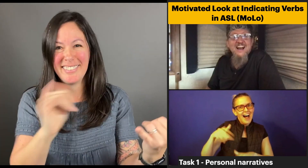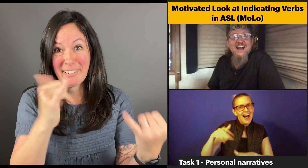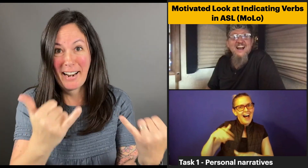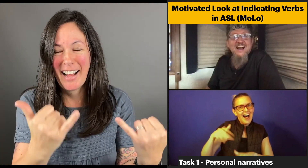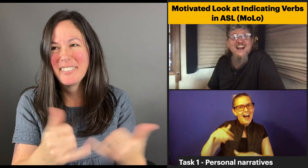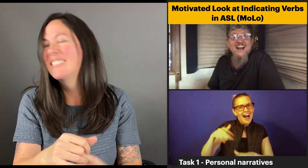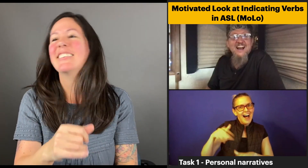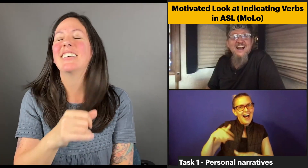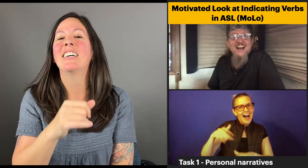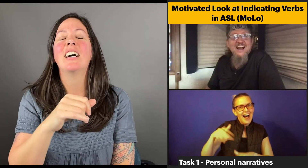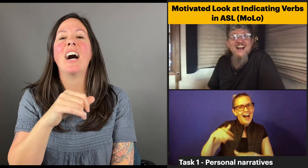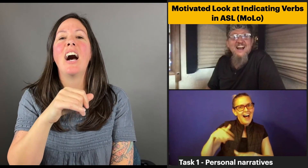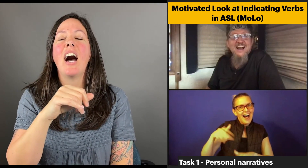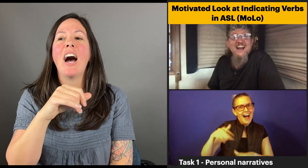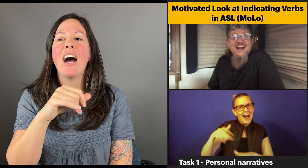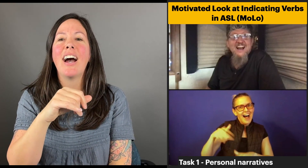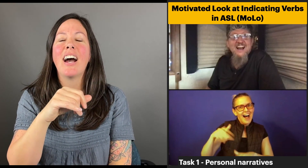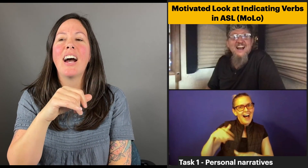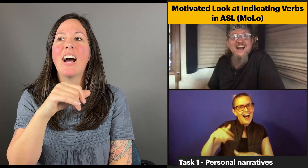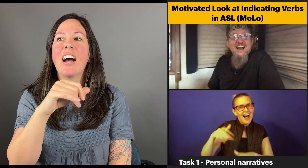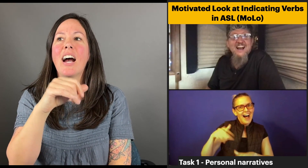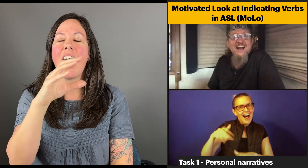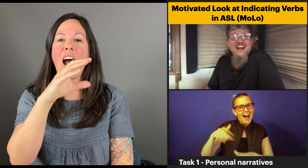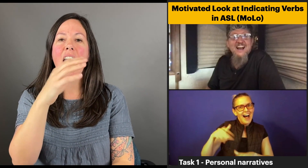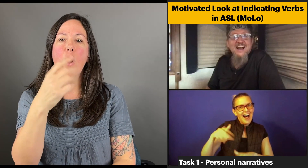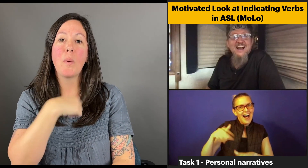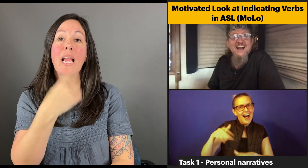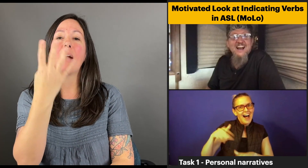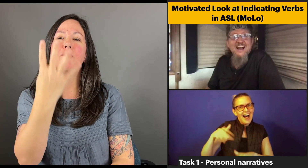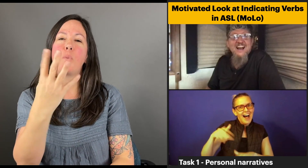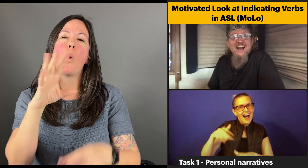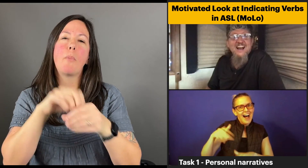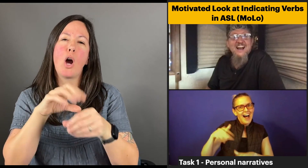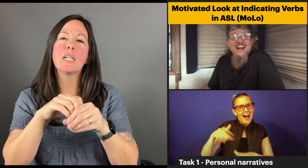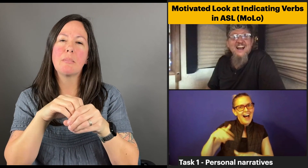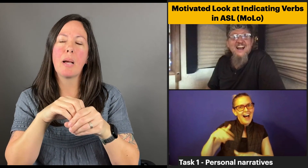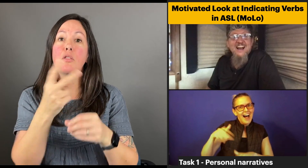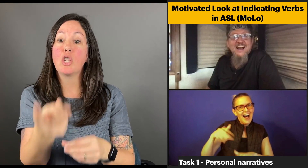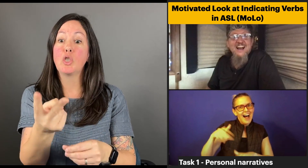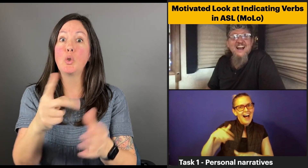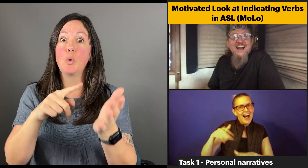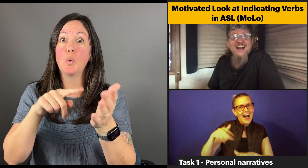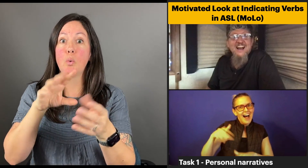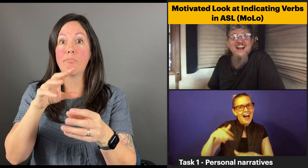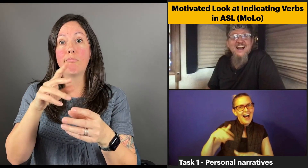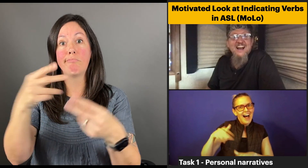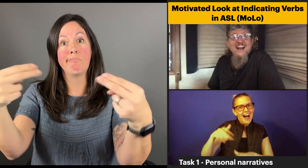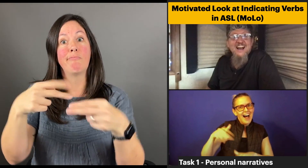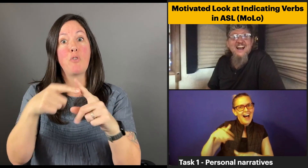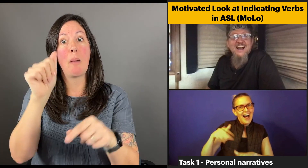tasks again this is on Zoom as we are right where we are right now today there